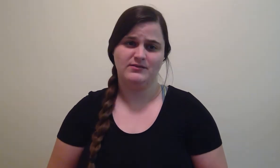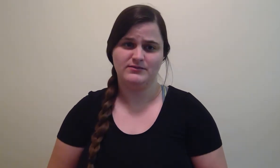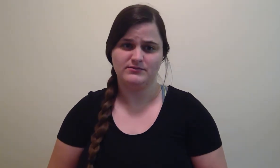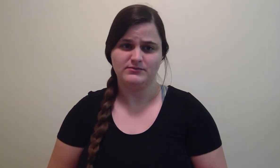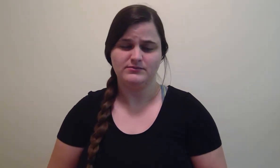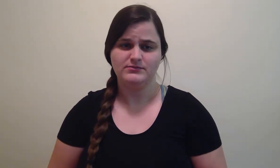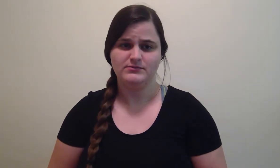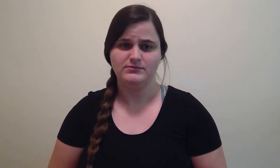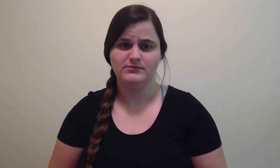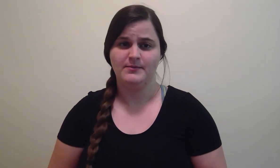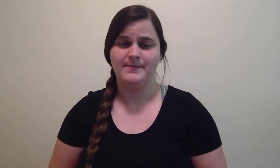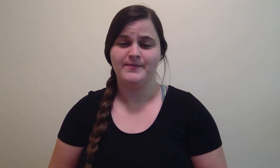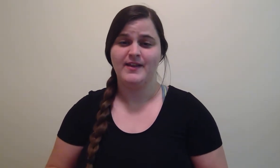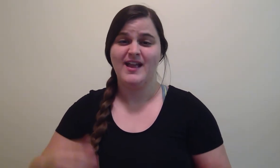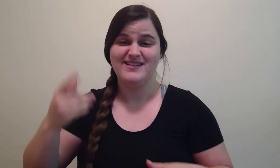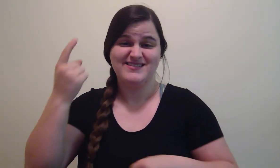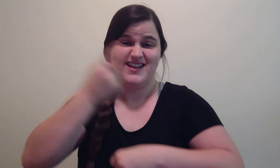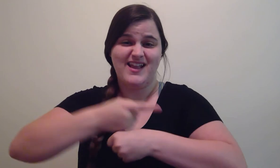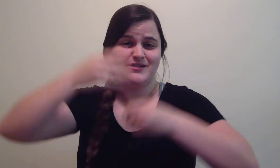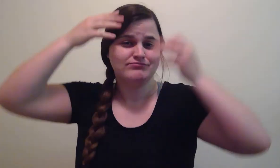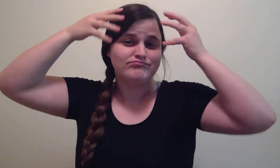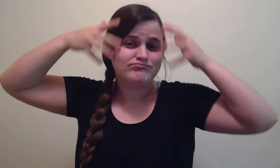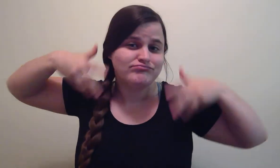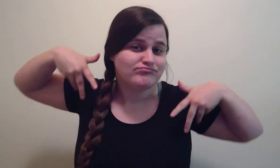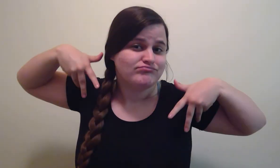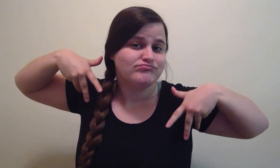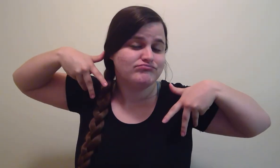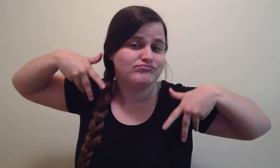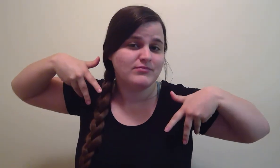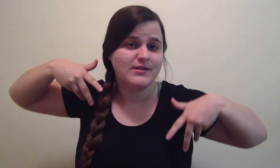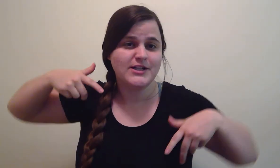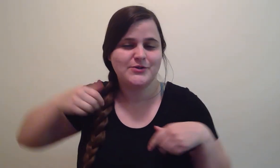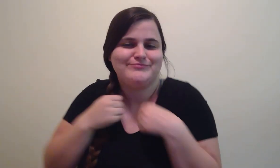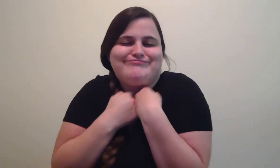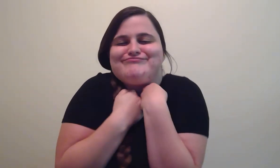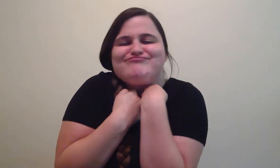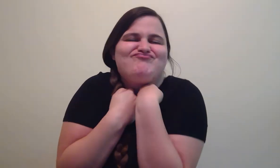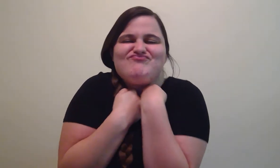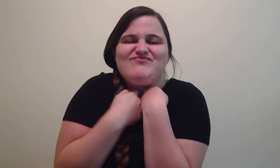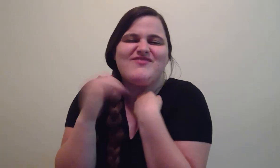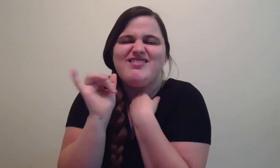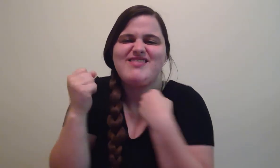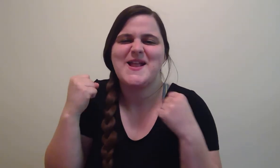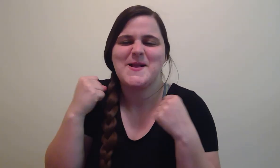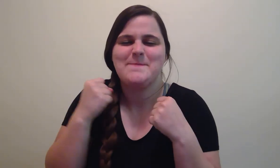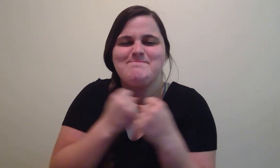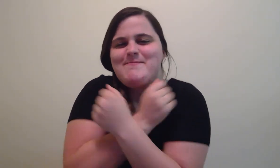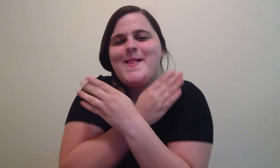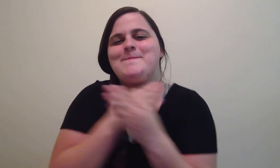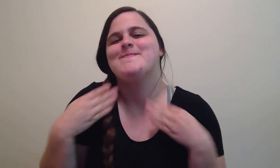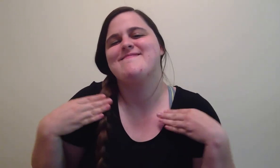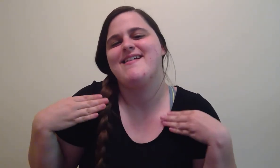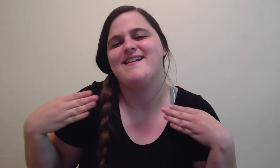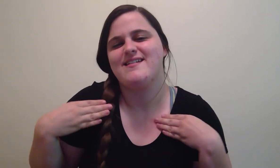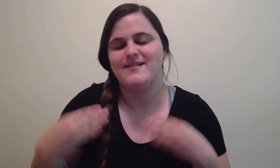And on the days she let it all hang down, she'd sort of shimmy and cuddle inside it like it was a blanket,